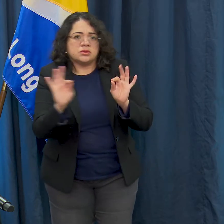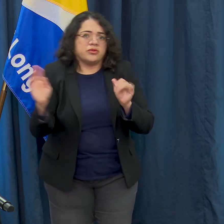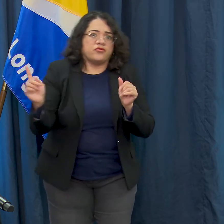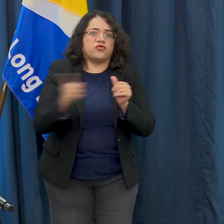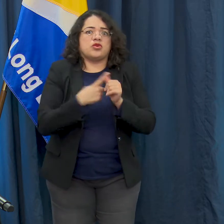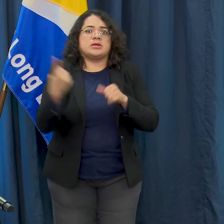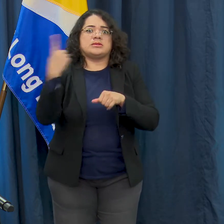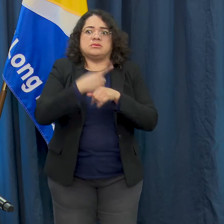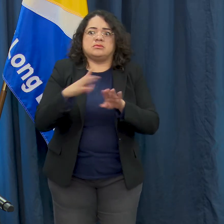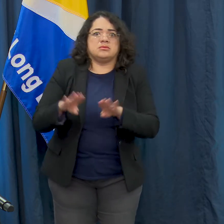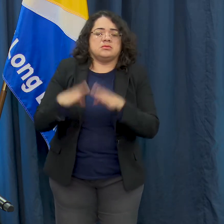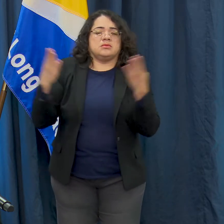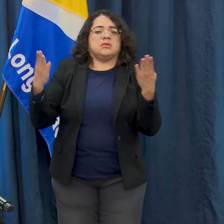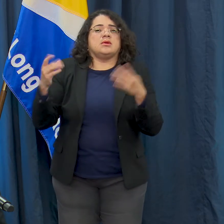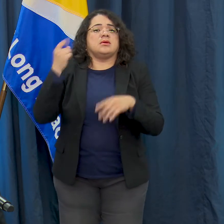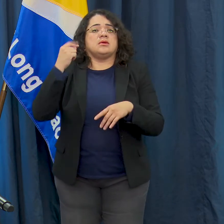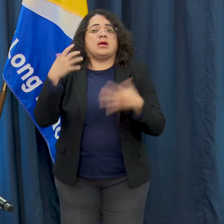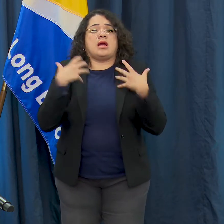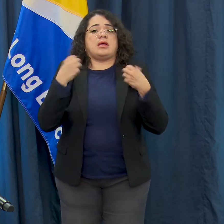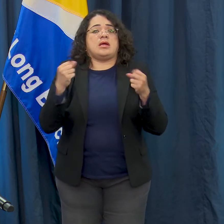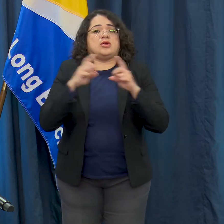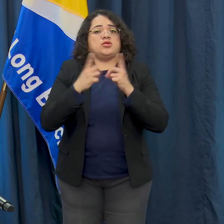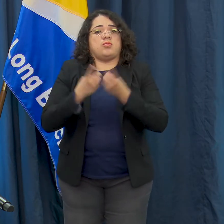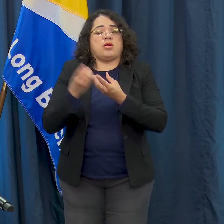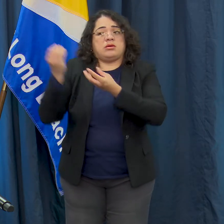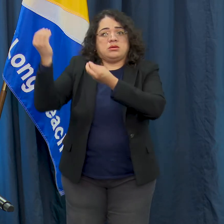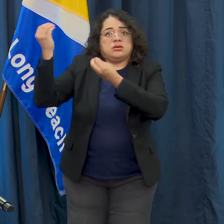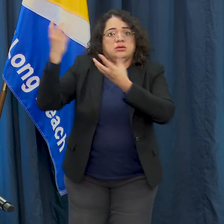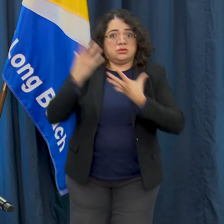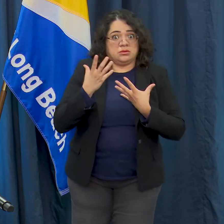was made really at the advice of the Health Department to do the outdoor